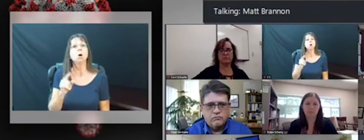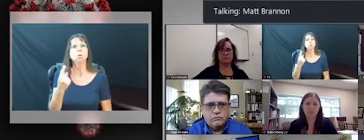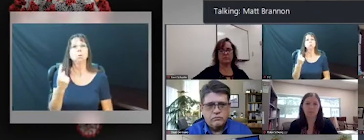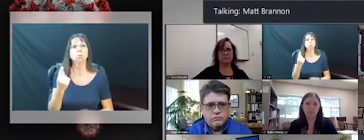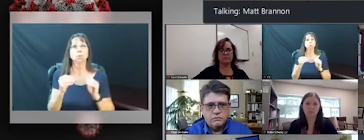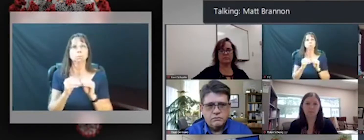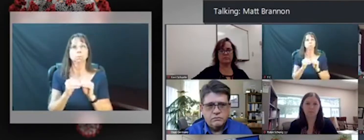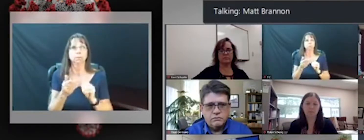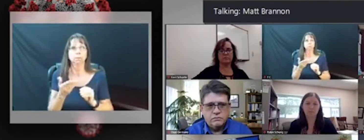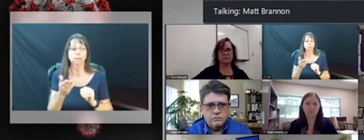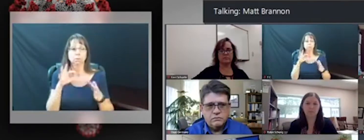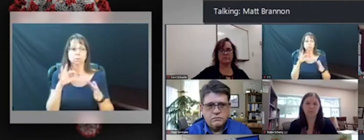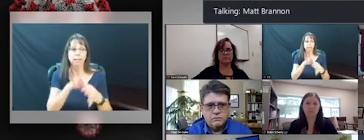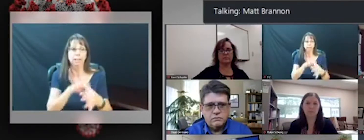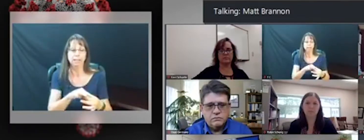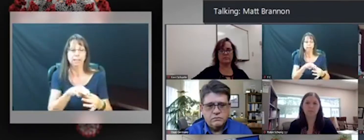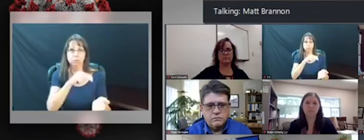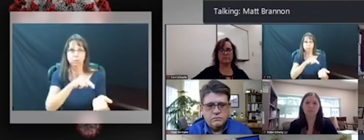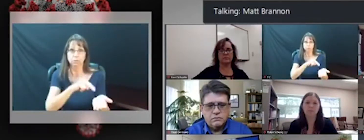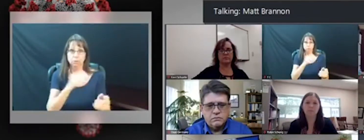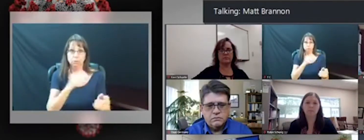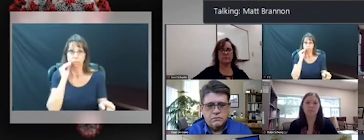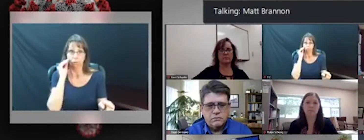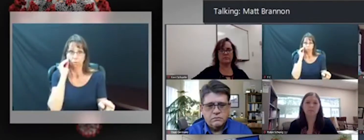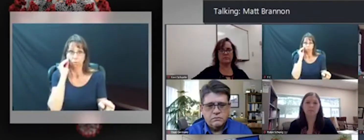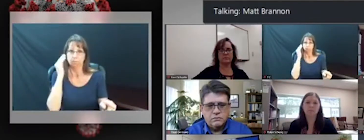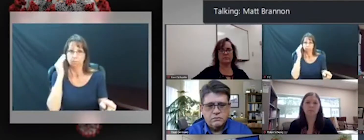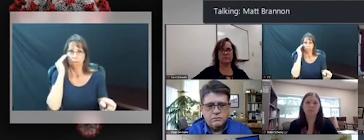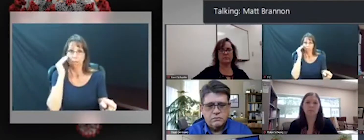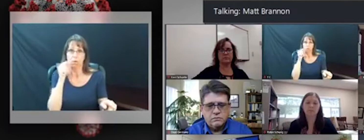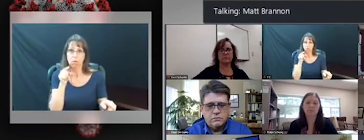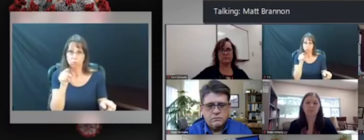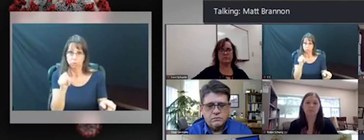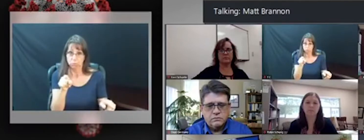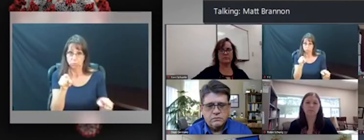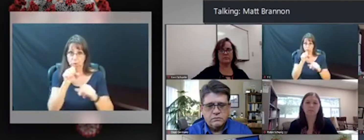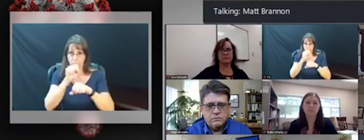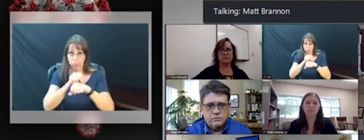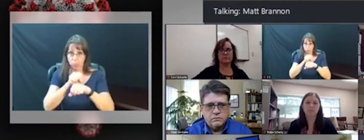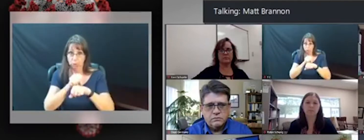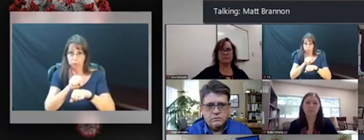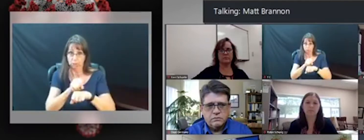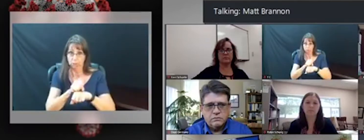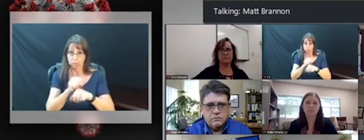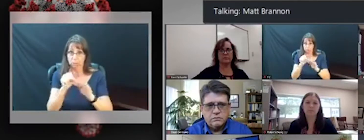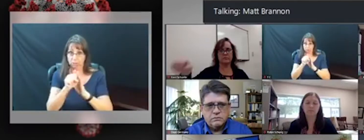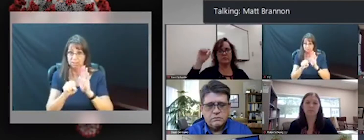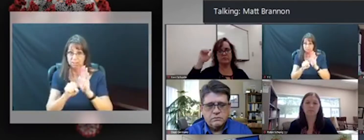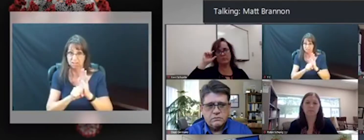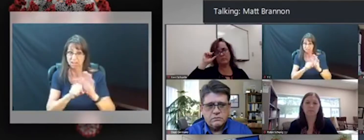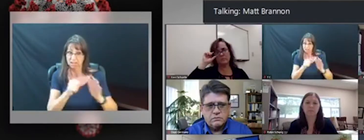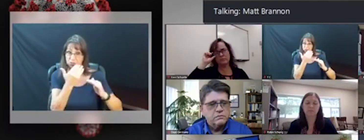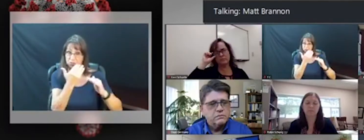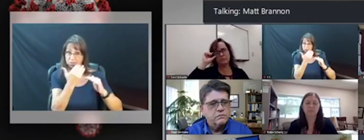home - I know you guys are working with the state to try to limit those outbreaks can you tell us